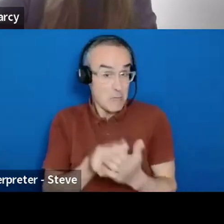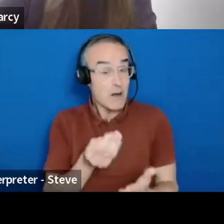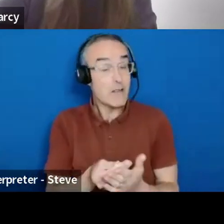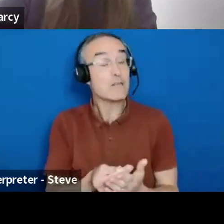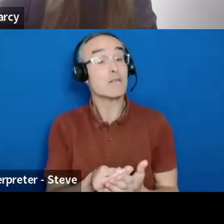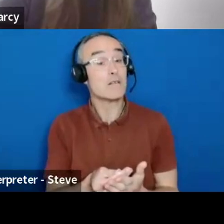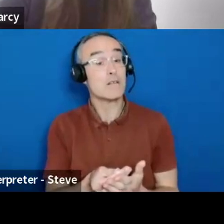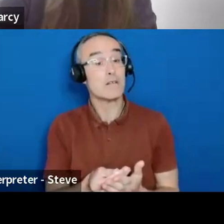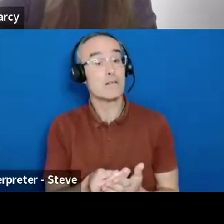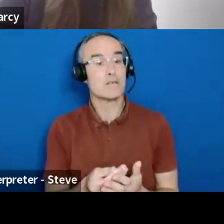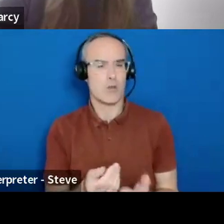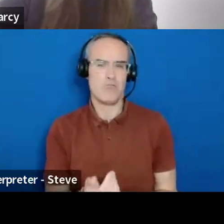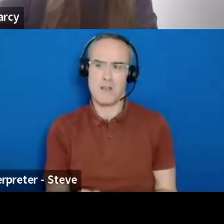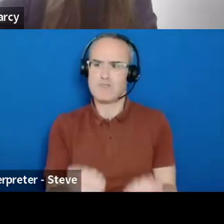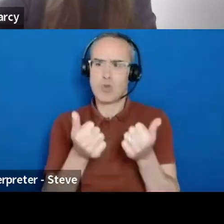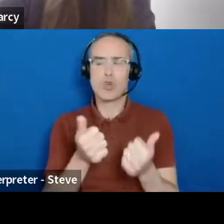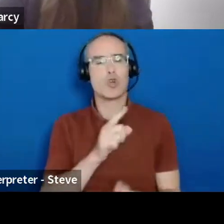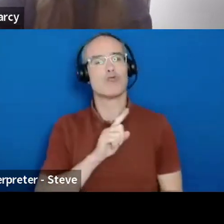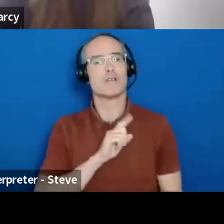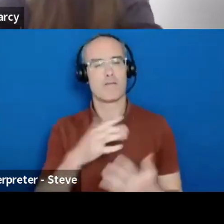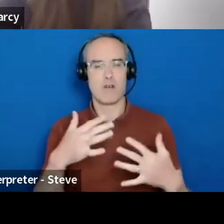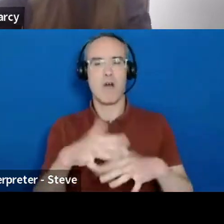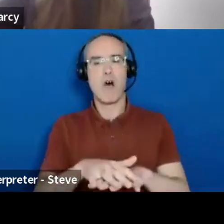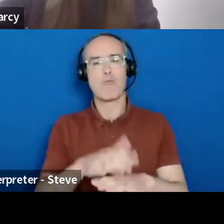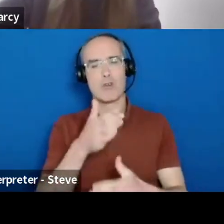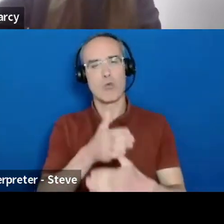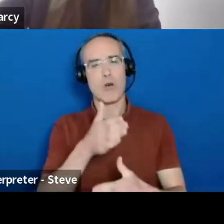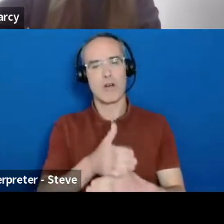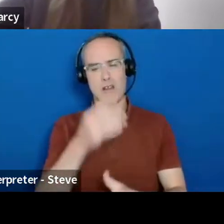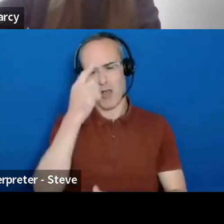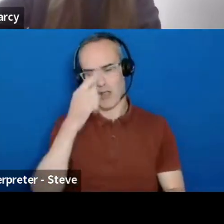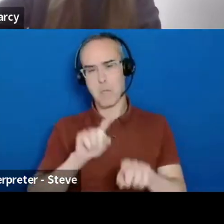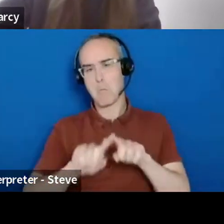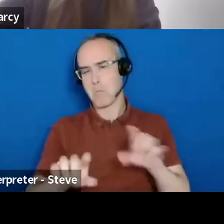sensible reasons for, for hybrid working. I think most departments are, are pretty supportive of that.